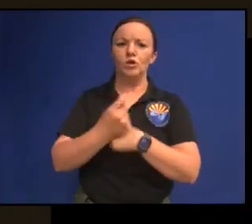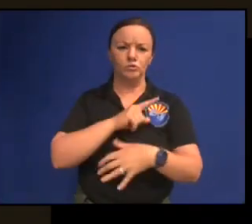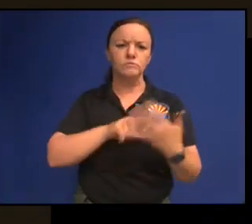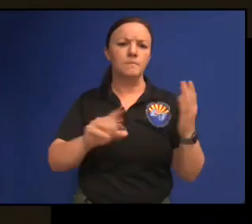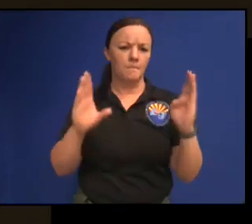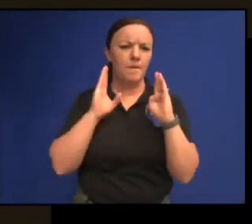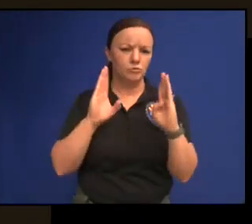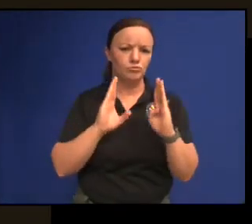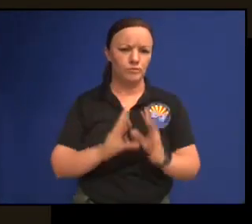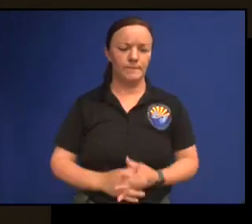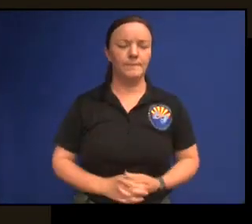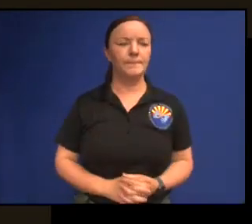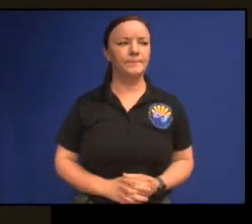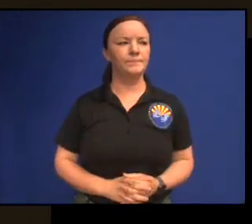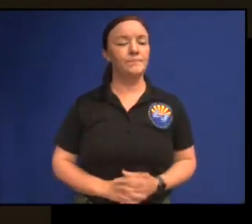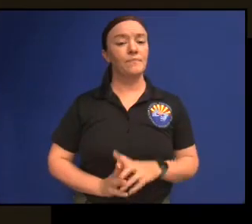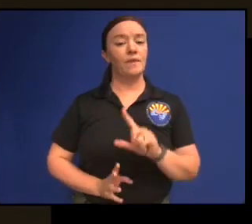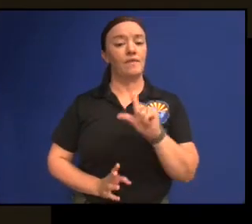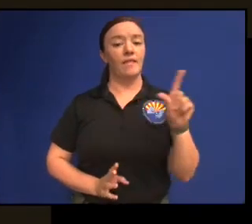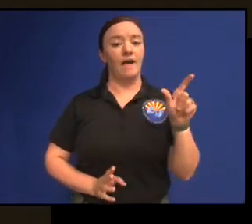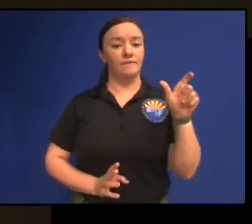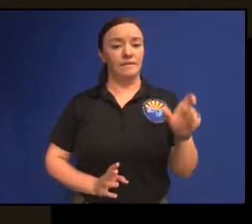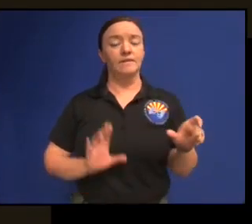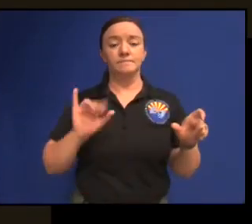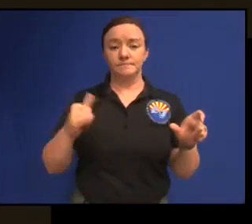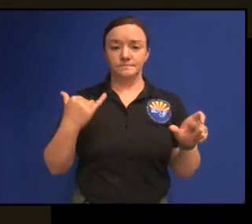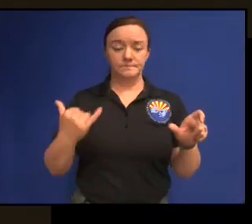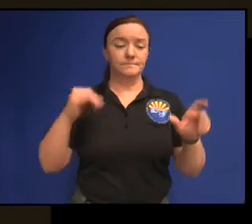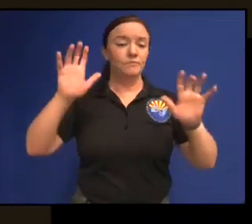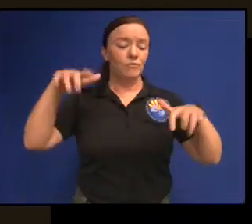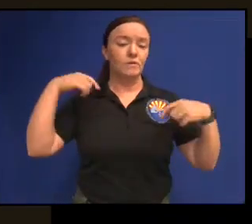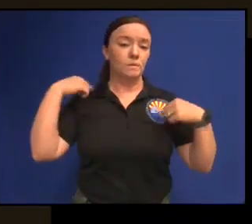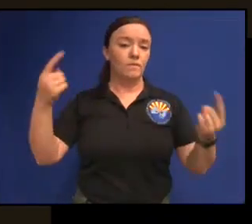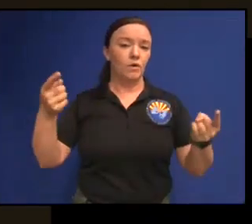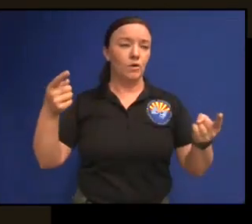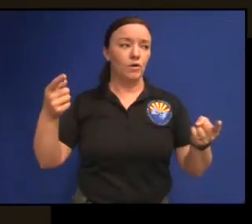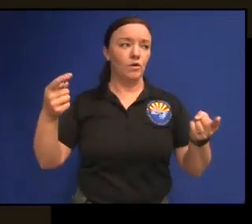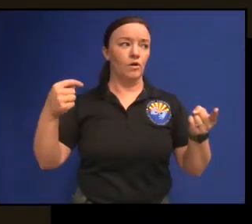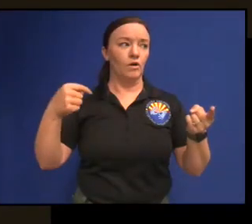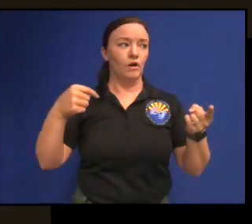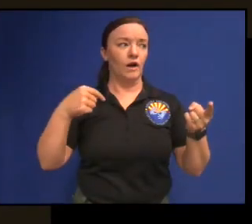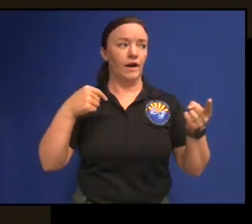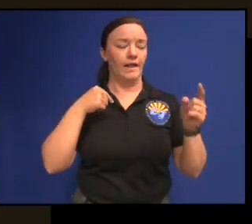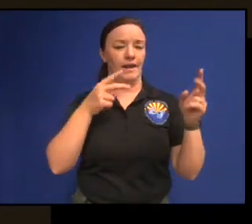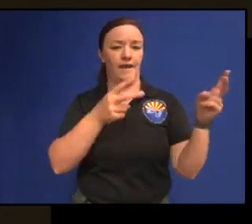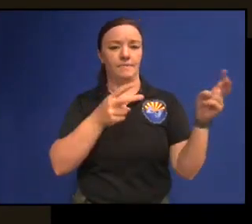RAIN SO FAR THAT I CAPTURE ACROSS THE AREA. AND LIKE I SAID, MOST OF US WAS TO OUR WEST.